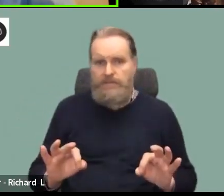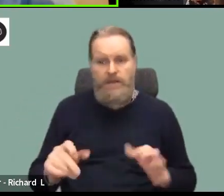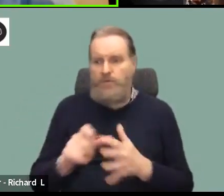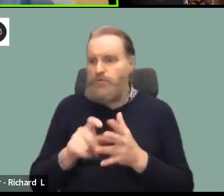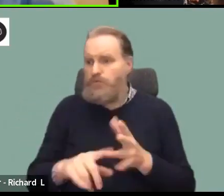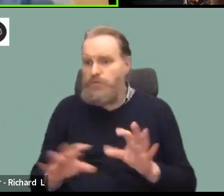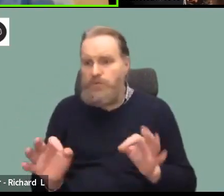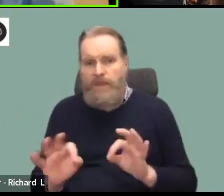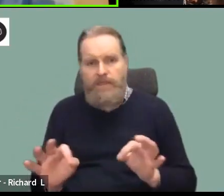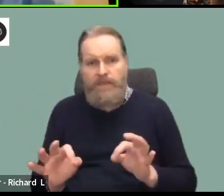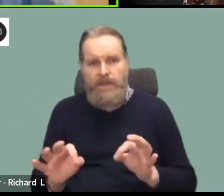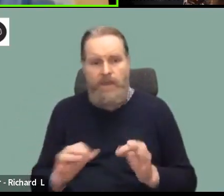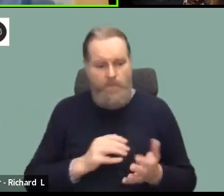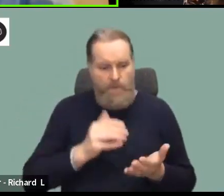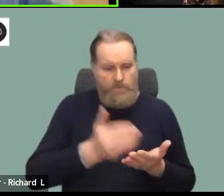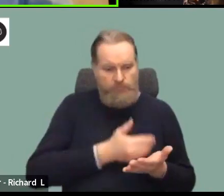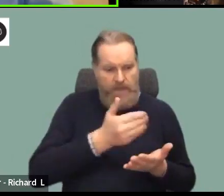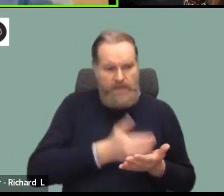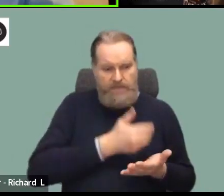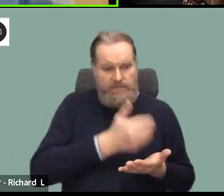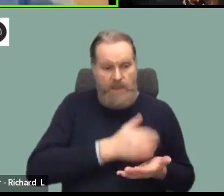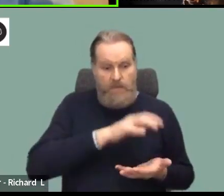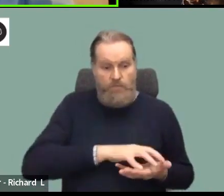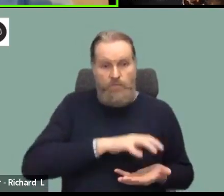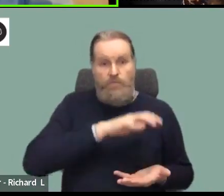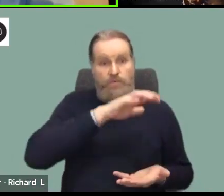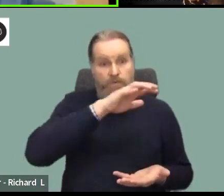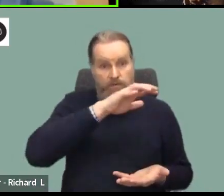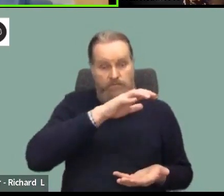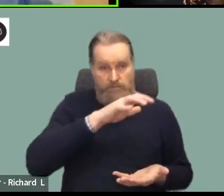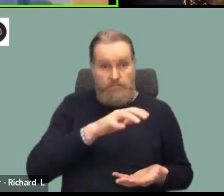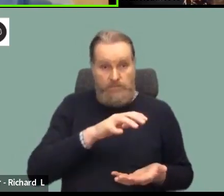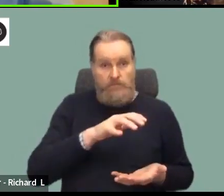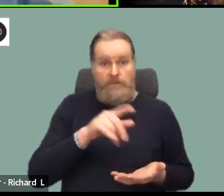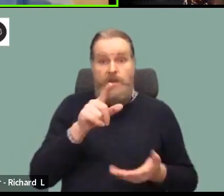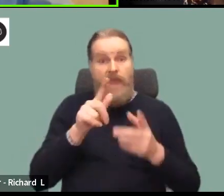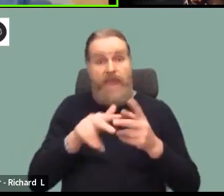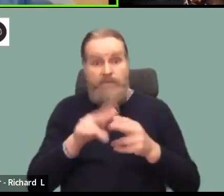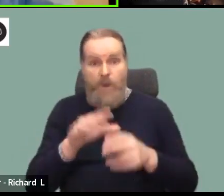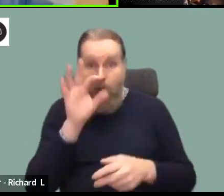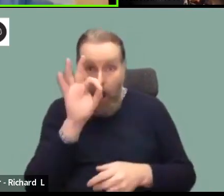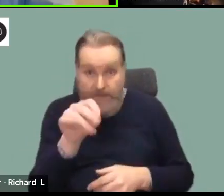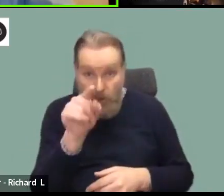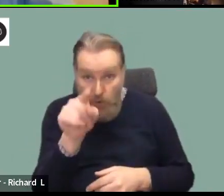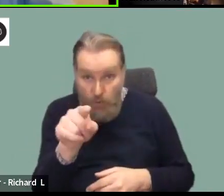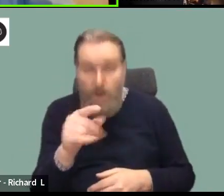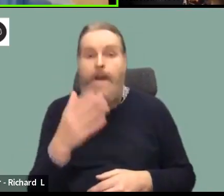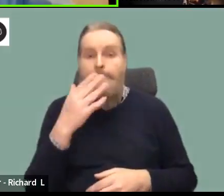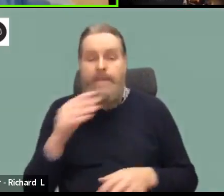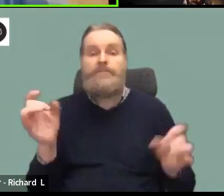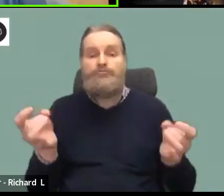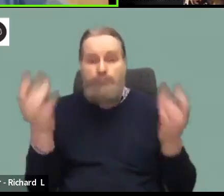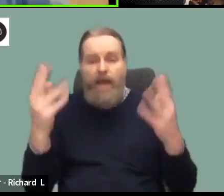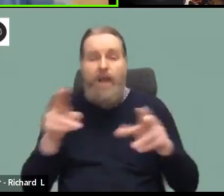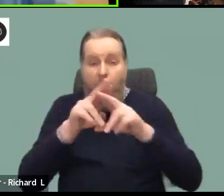vy in plenty of time means we will always have the funds that could be paying any single person on this call who may be asked to come out on targeted action asked to come out on targeted